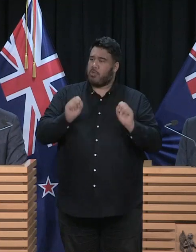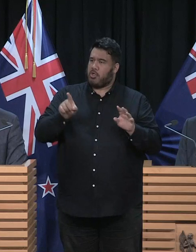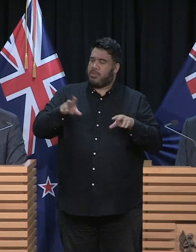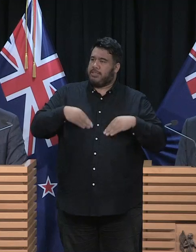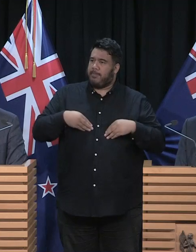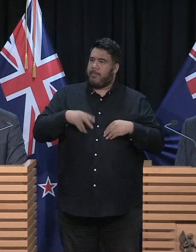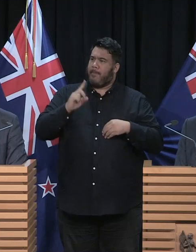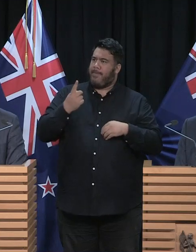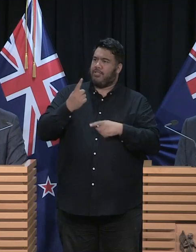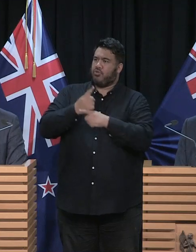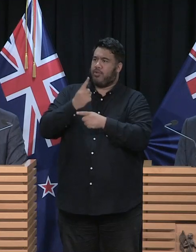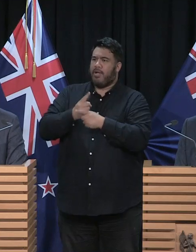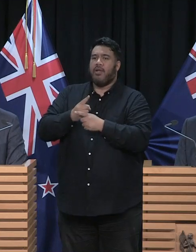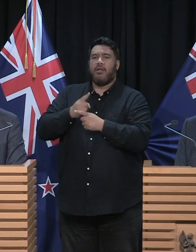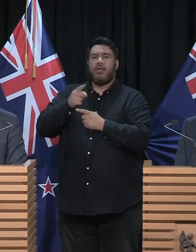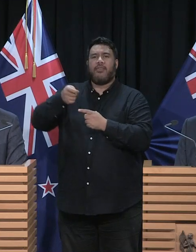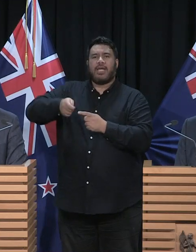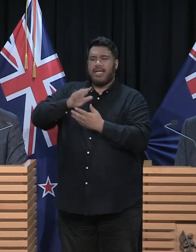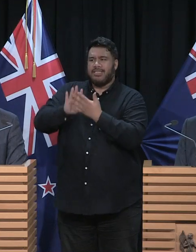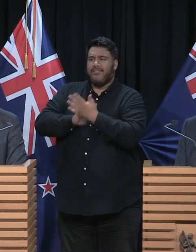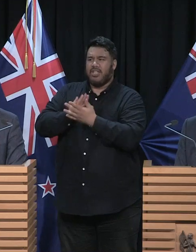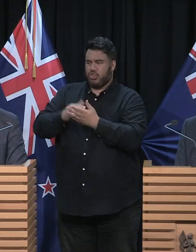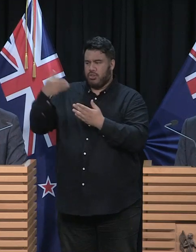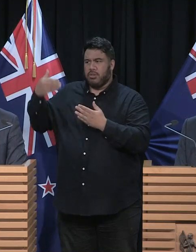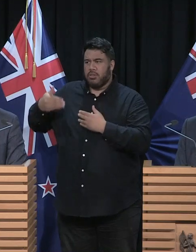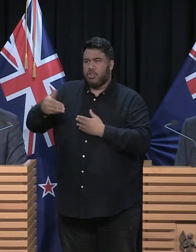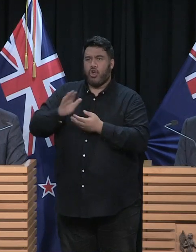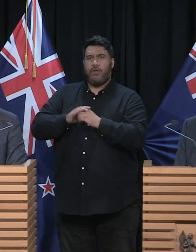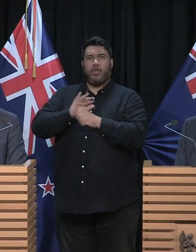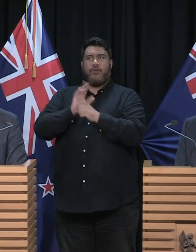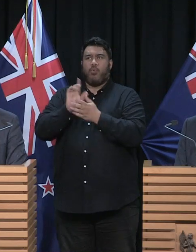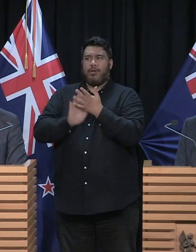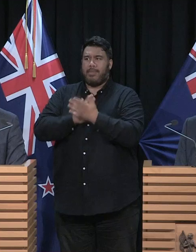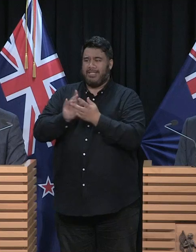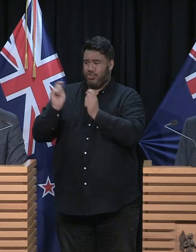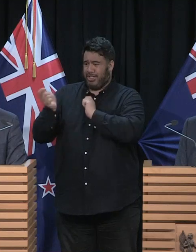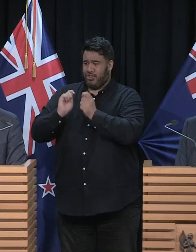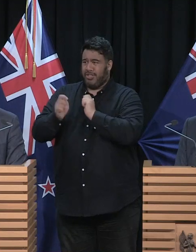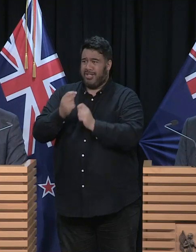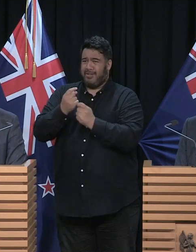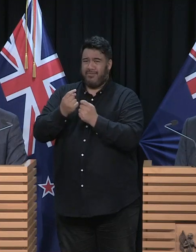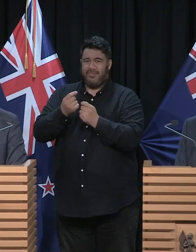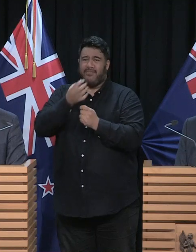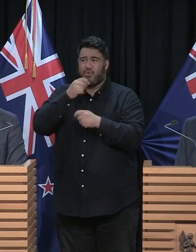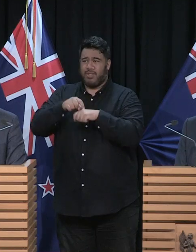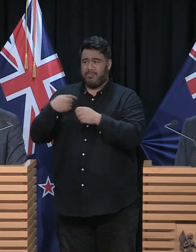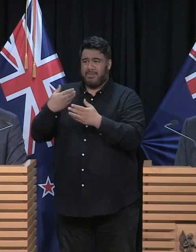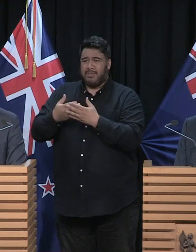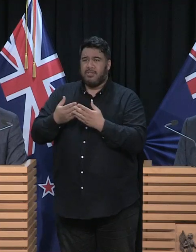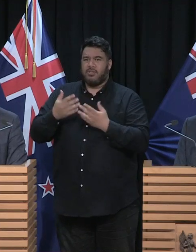responsibility of the testing of the public through this -